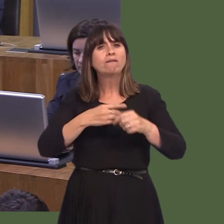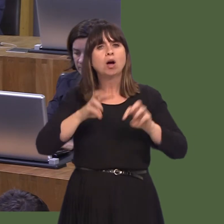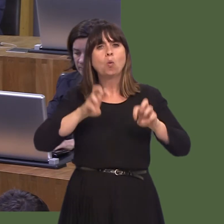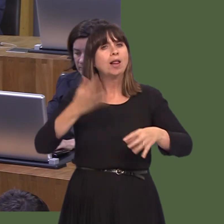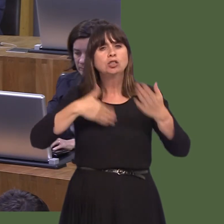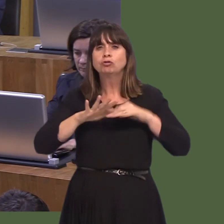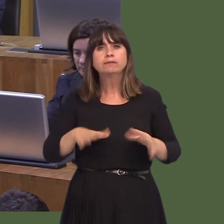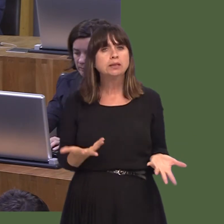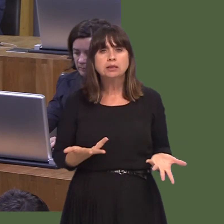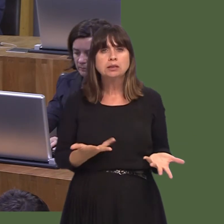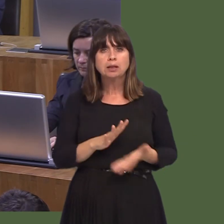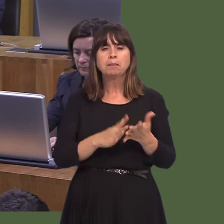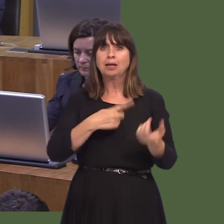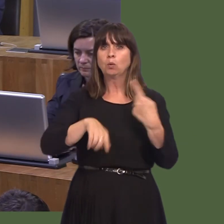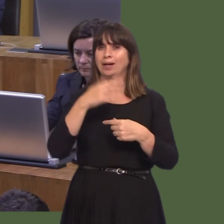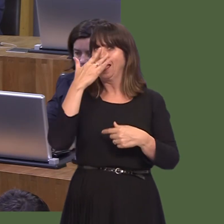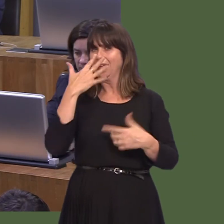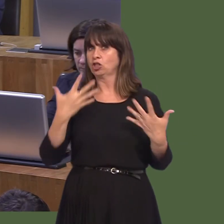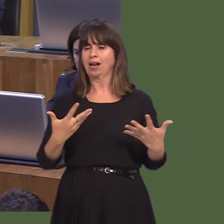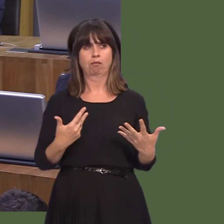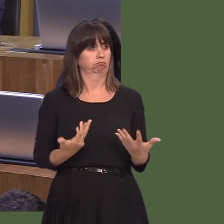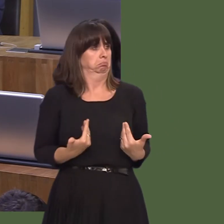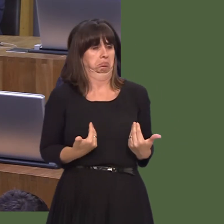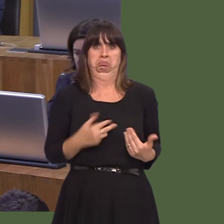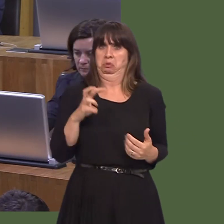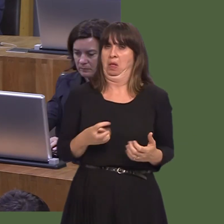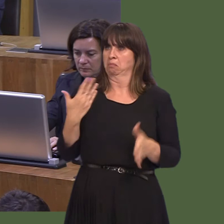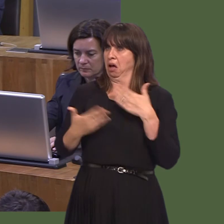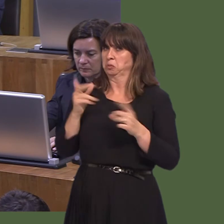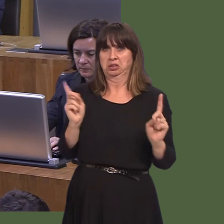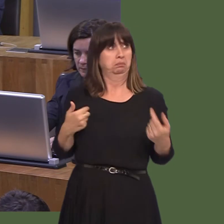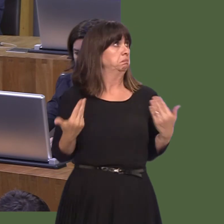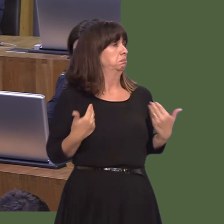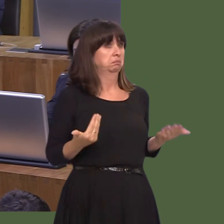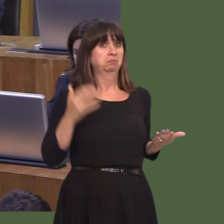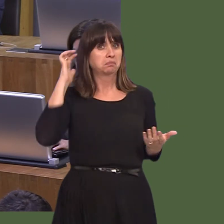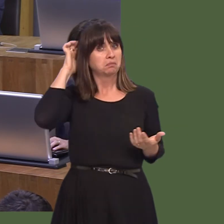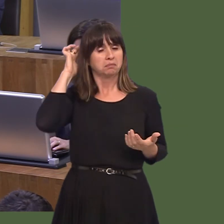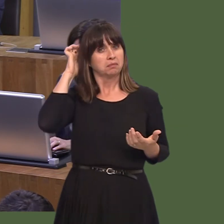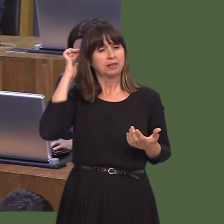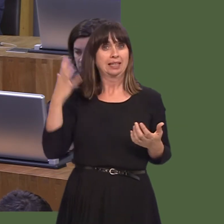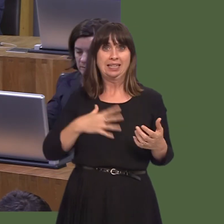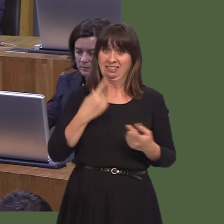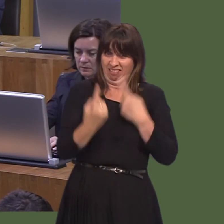and in some ways, as a nation, we're not well aware of our own history. So, all that we can do to encourage not just our own people but others as well to understand